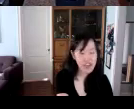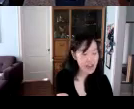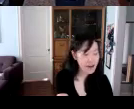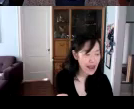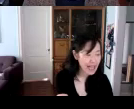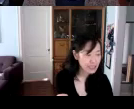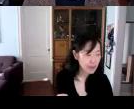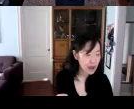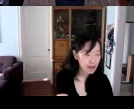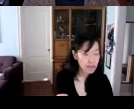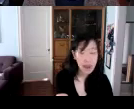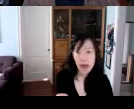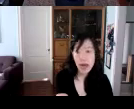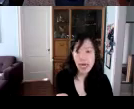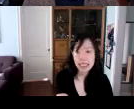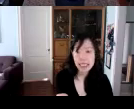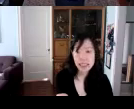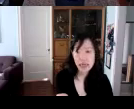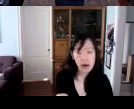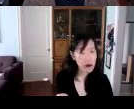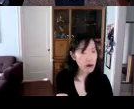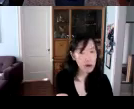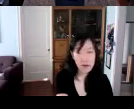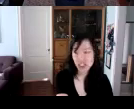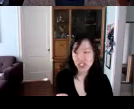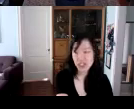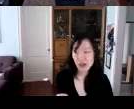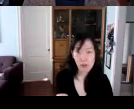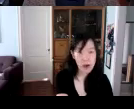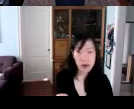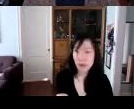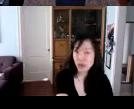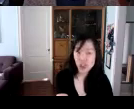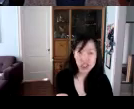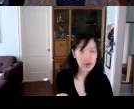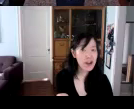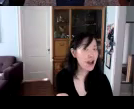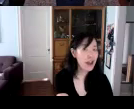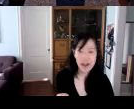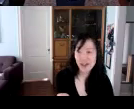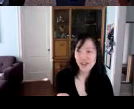there as well. Honestly, all questions are welcomed, no judgment on any of your